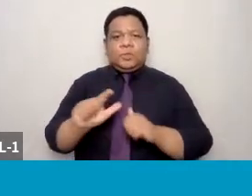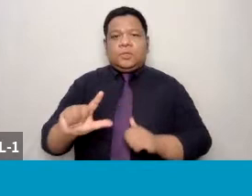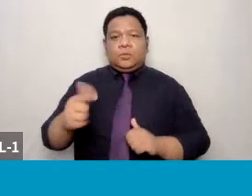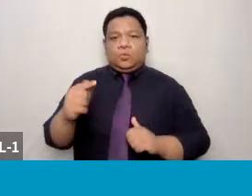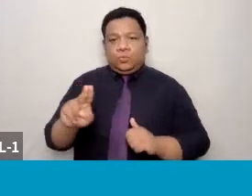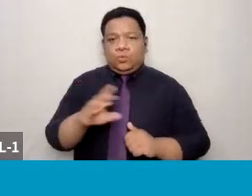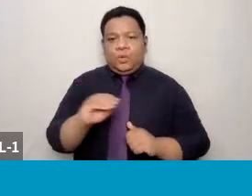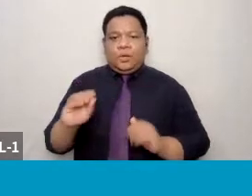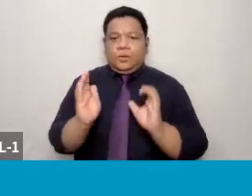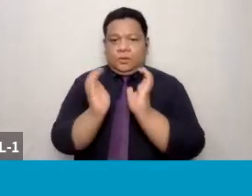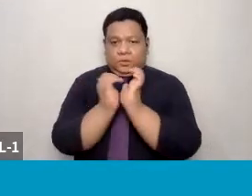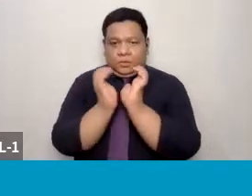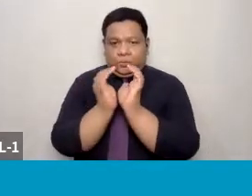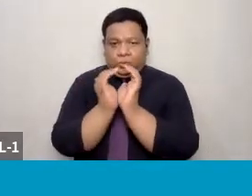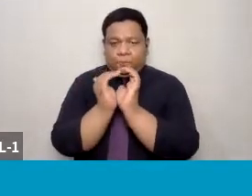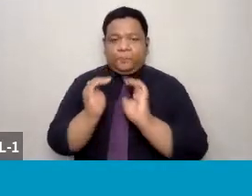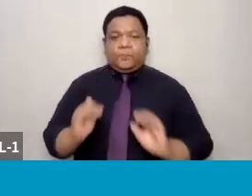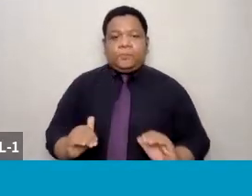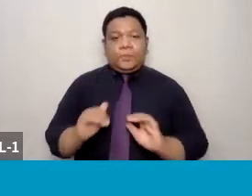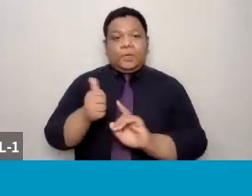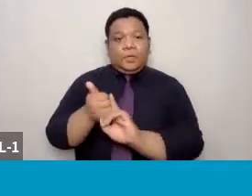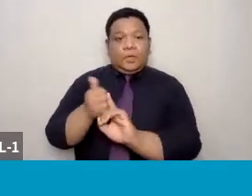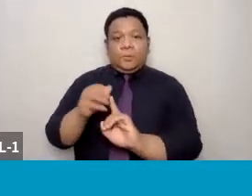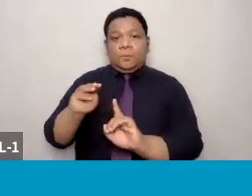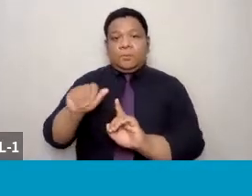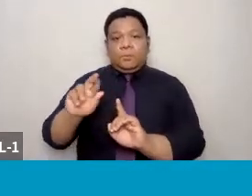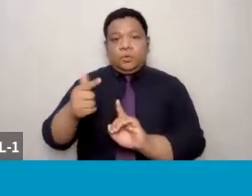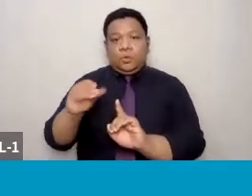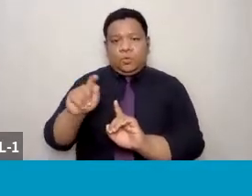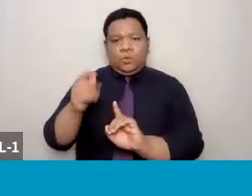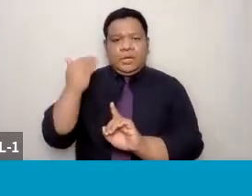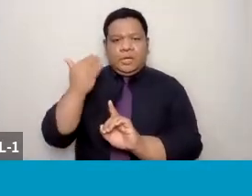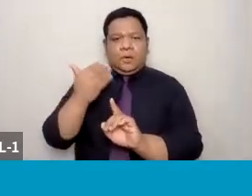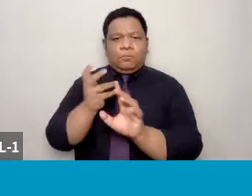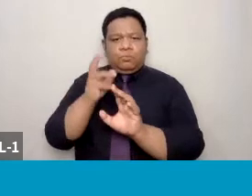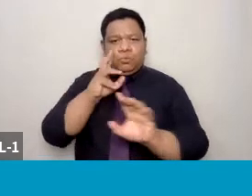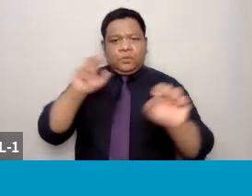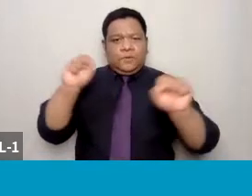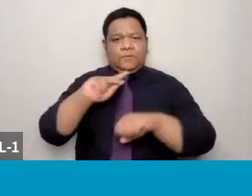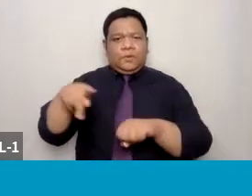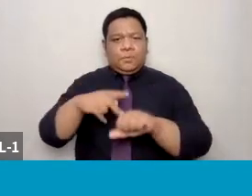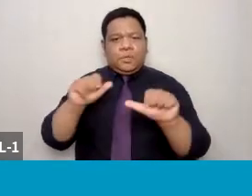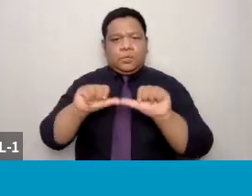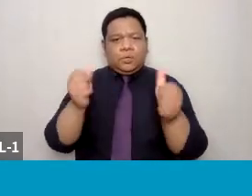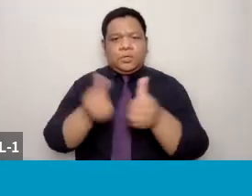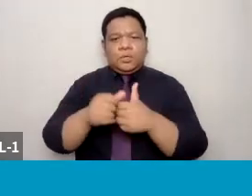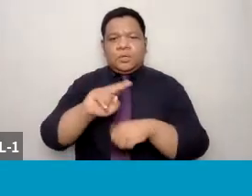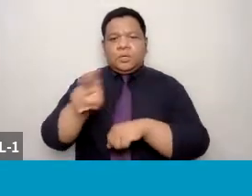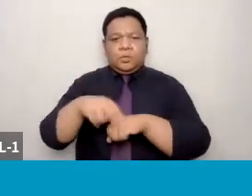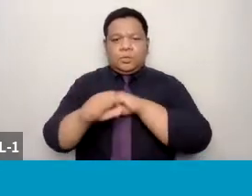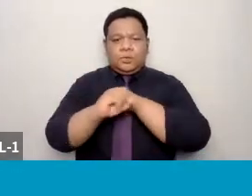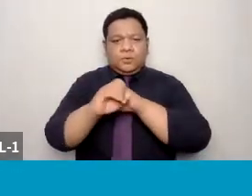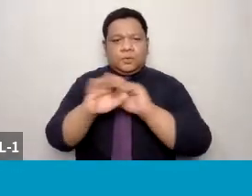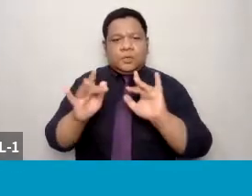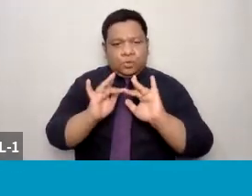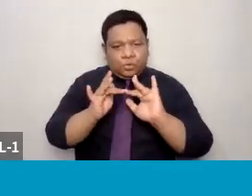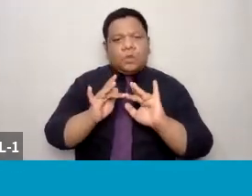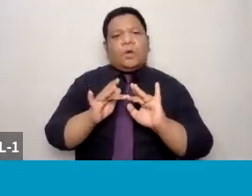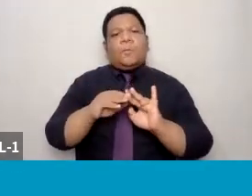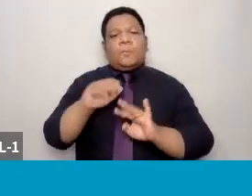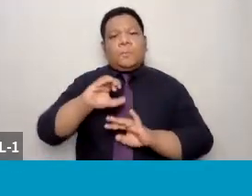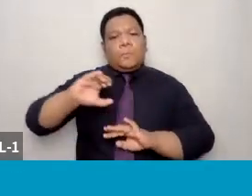Ms. Margot was also the President of the Phillippine Association of National Advertisers and Internet and Mobile Marketing Association of the Philippines.